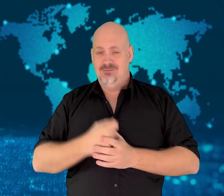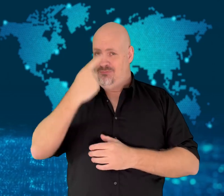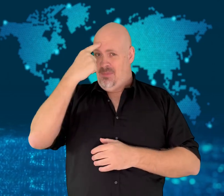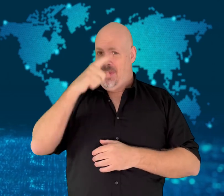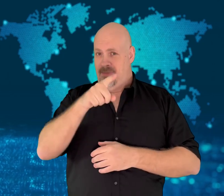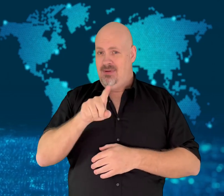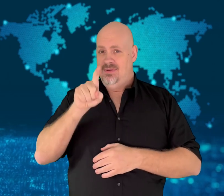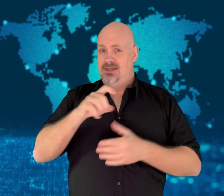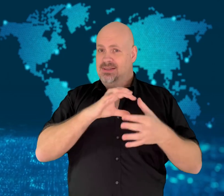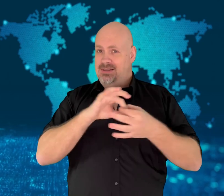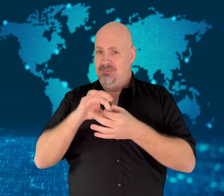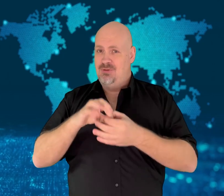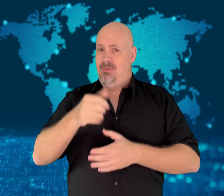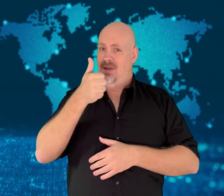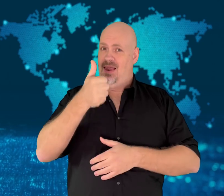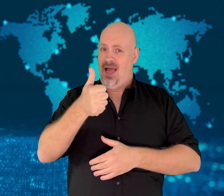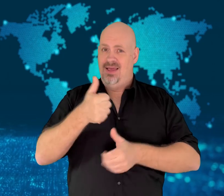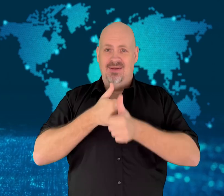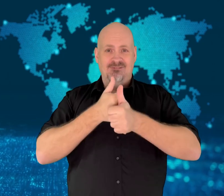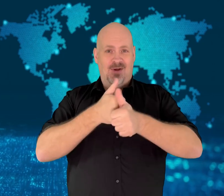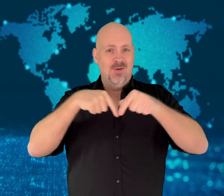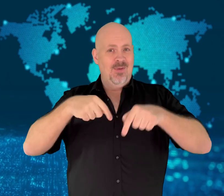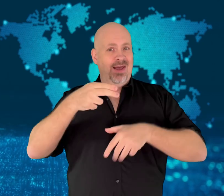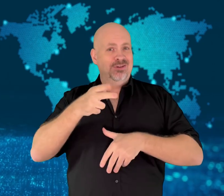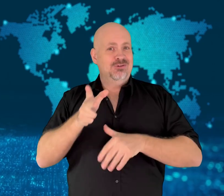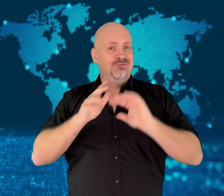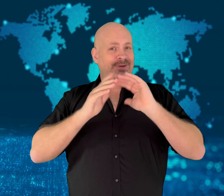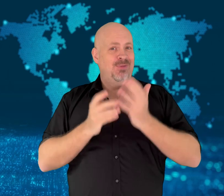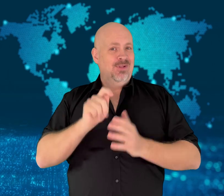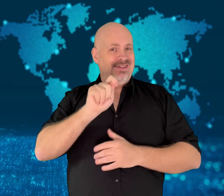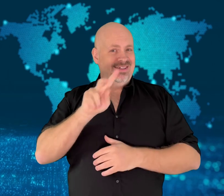Don't forget to subscribe, like, and follow H3 World TV